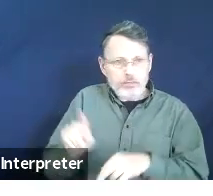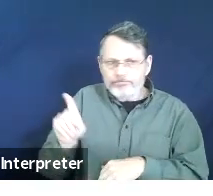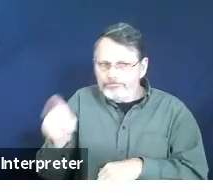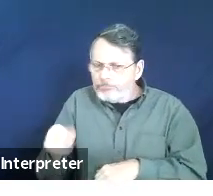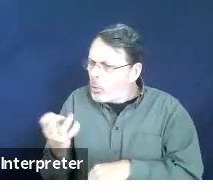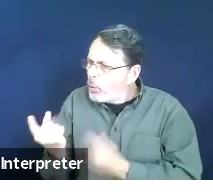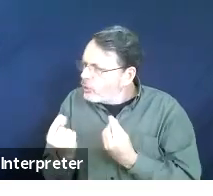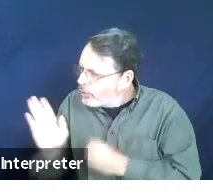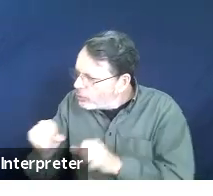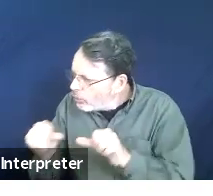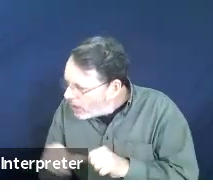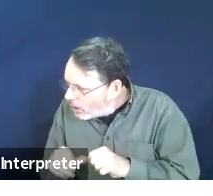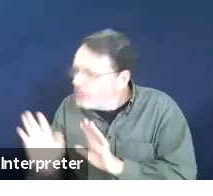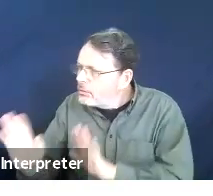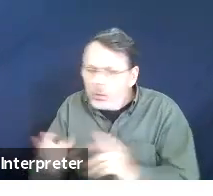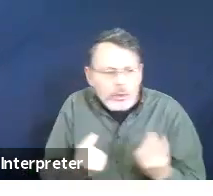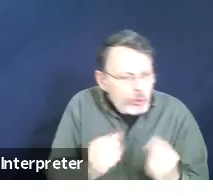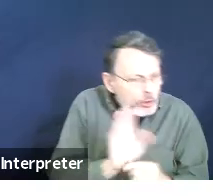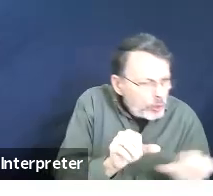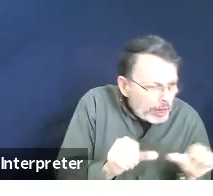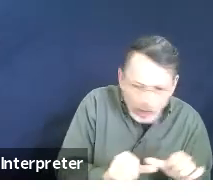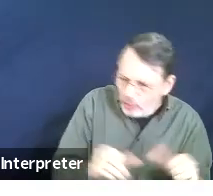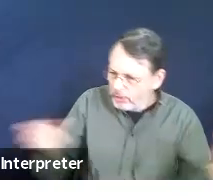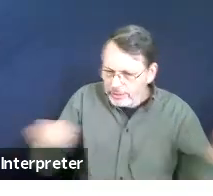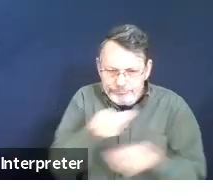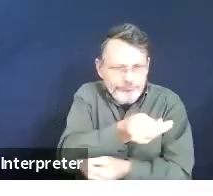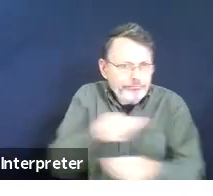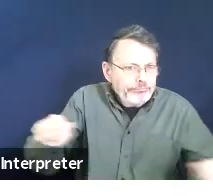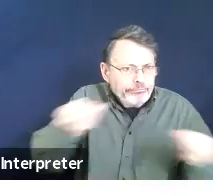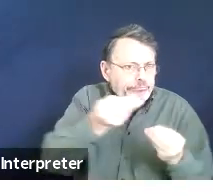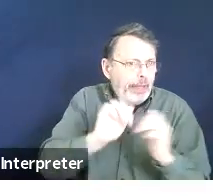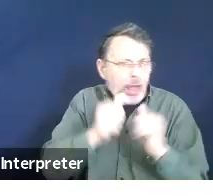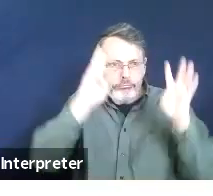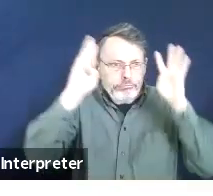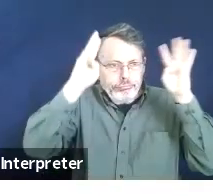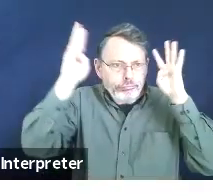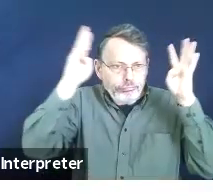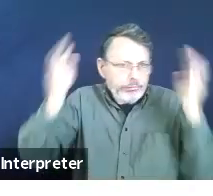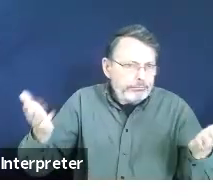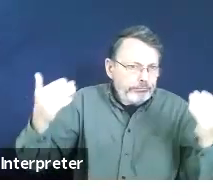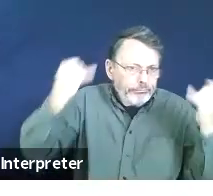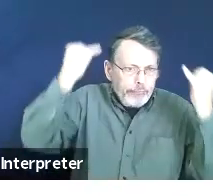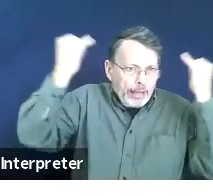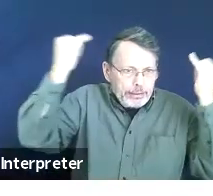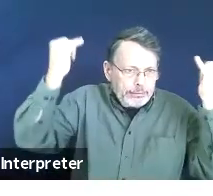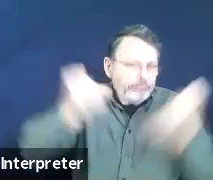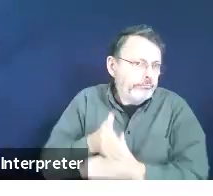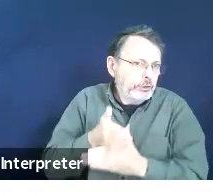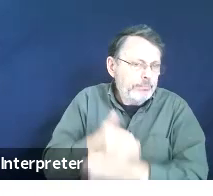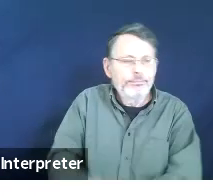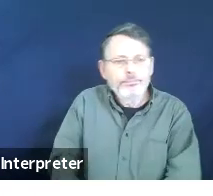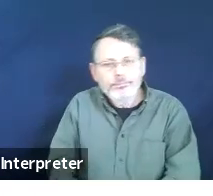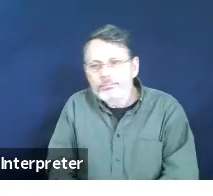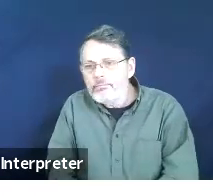areas to figure out how we can be creative about our approach and getting as many ideas as we can.